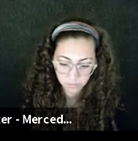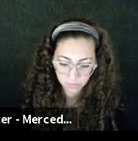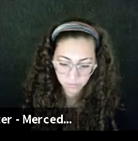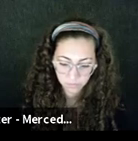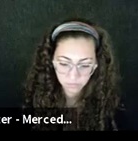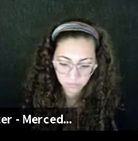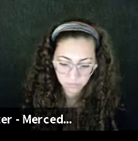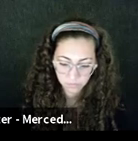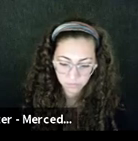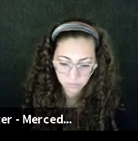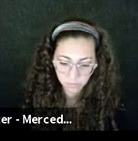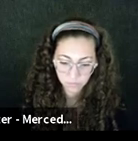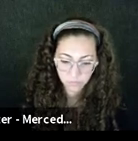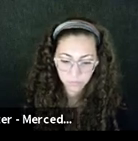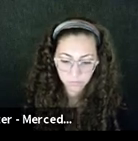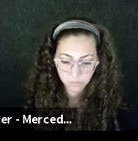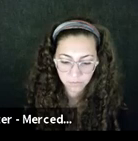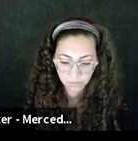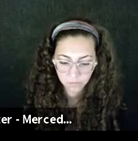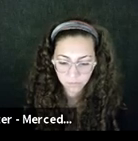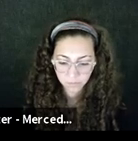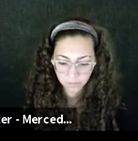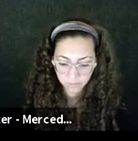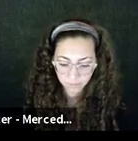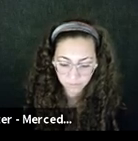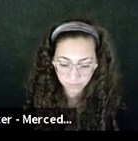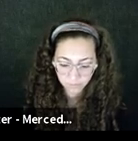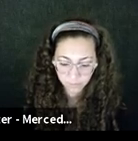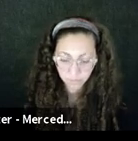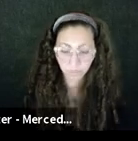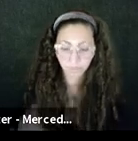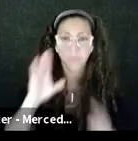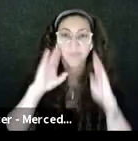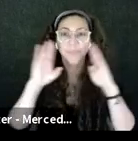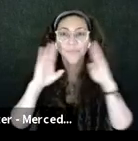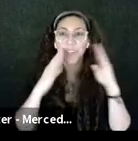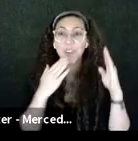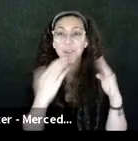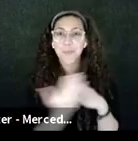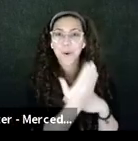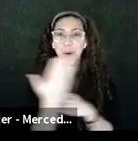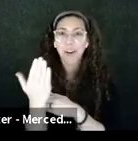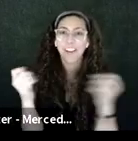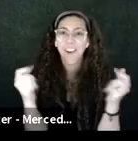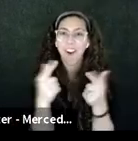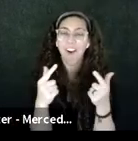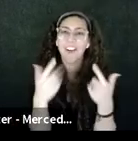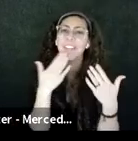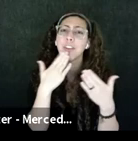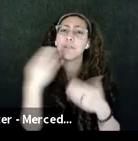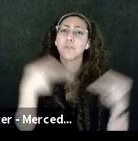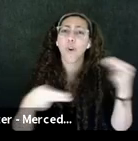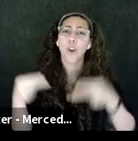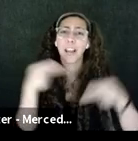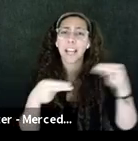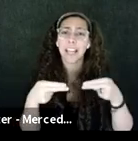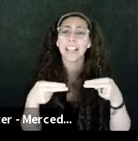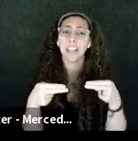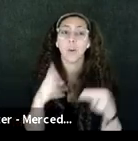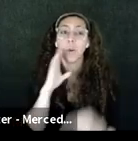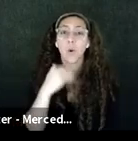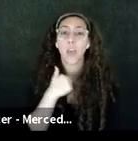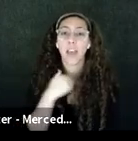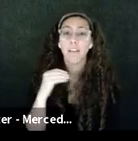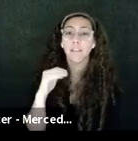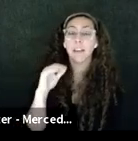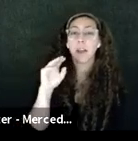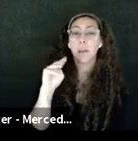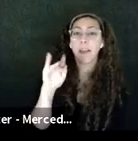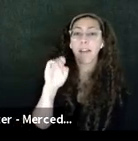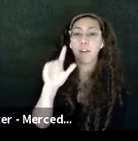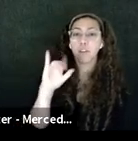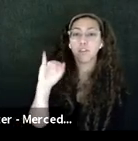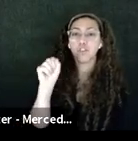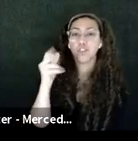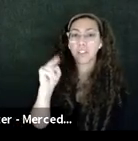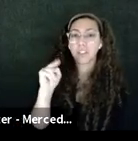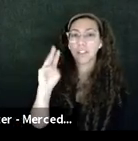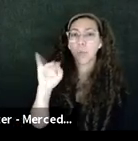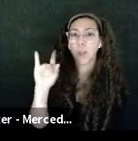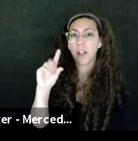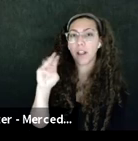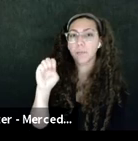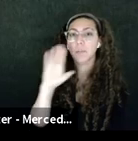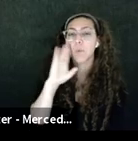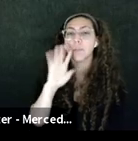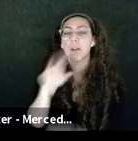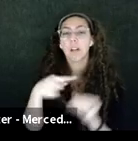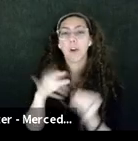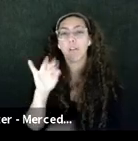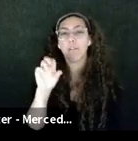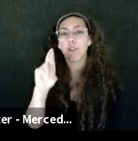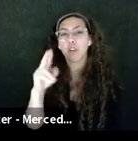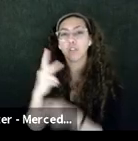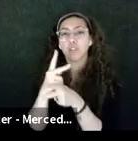Jennifer Franklin: Good morning, everyone. Thank you for joining us for this flex day session, we're going to have Michael Jason Williams talk about foster care, education and coven it